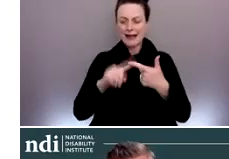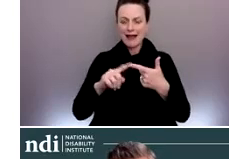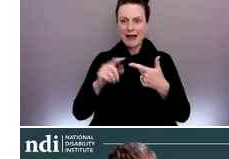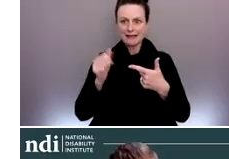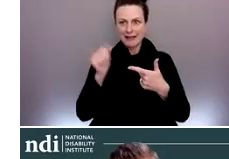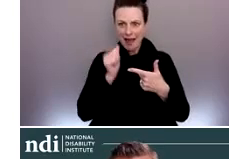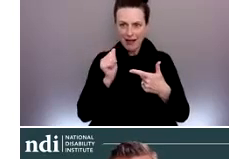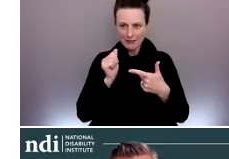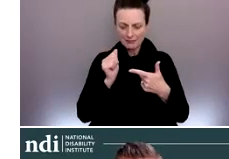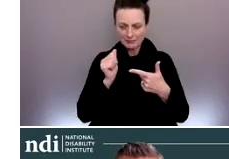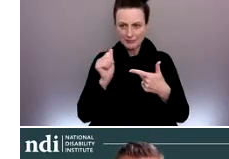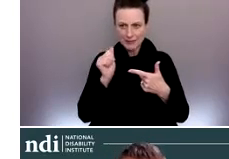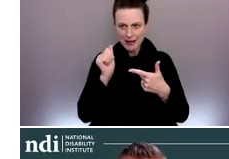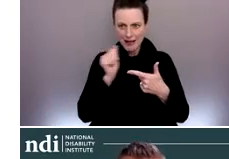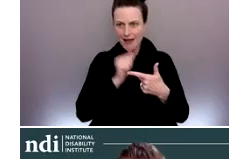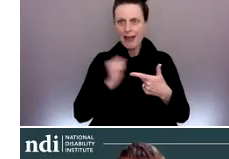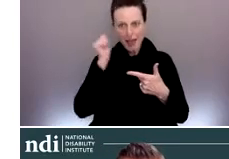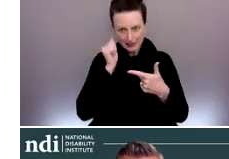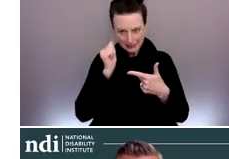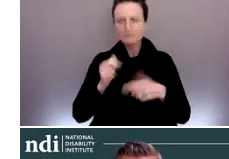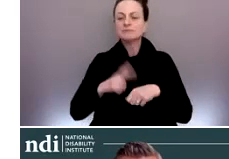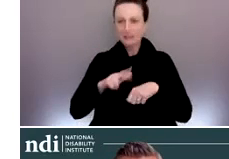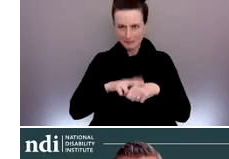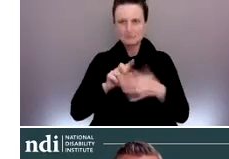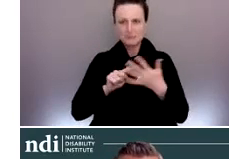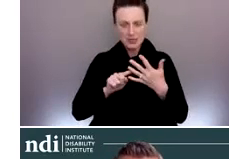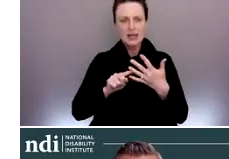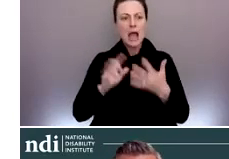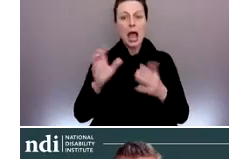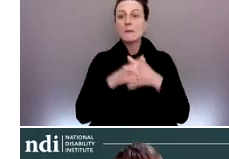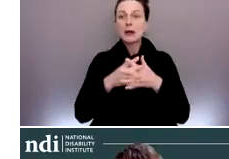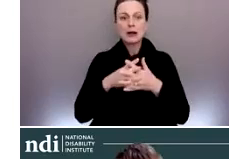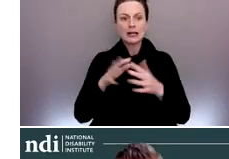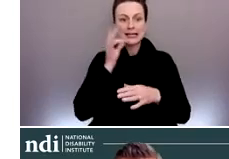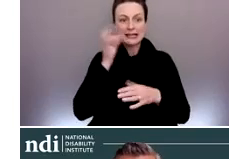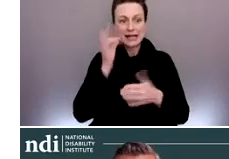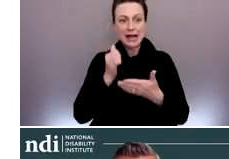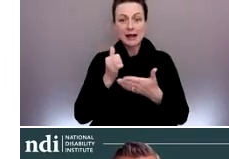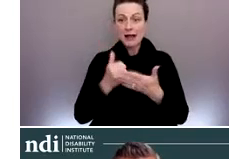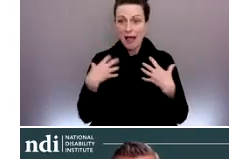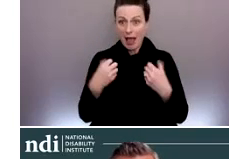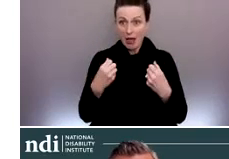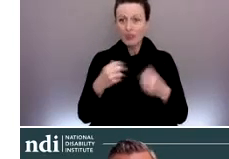Trust Chair in American Indian Health within the Colorado School of Public Health at the